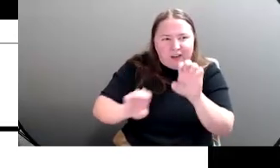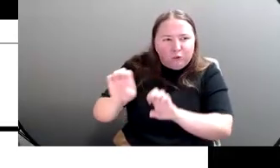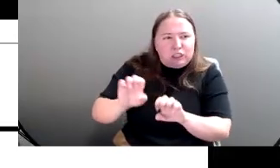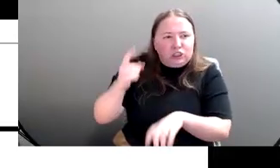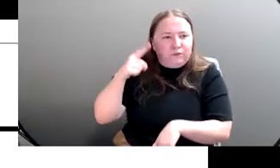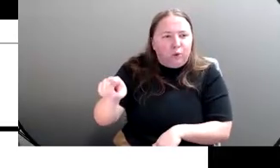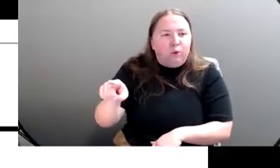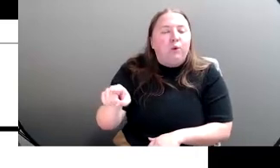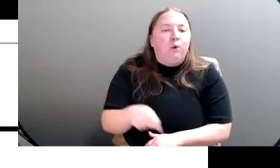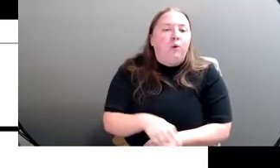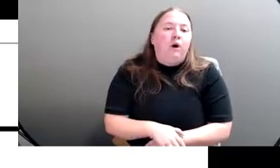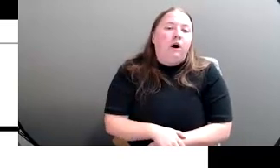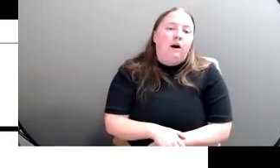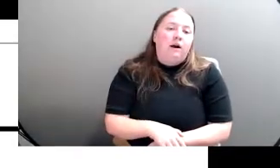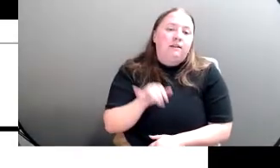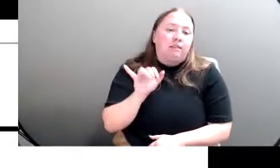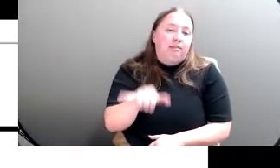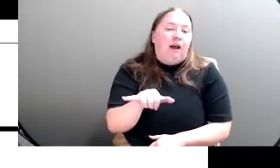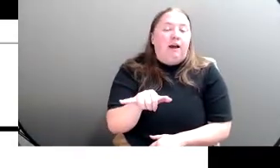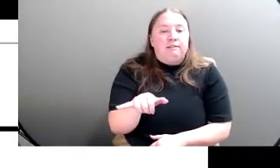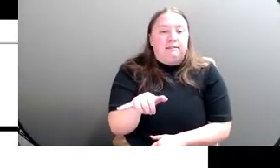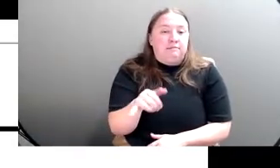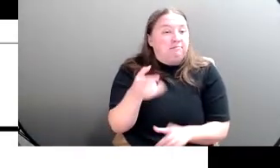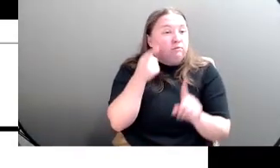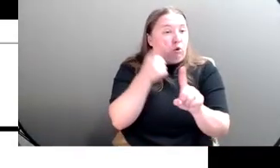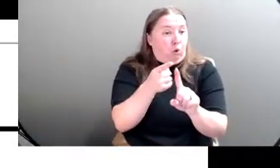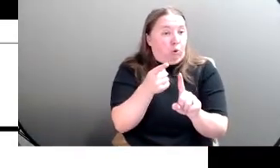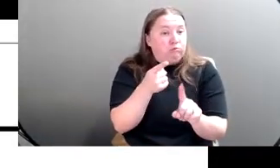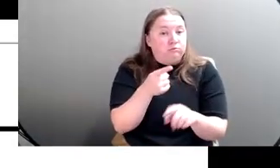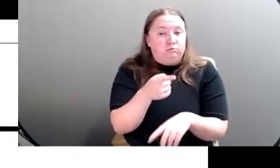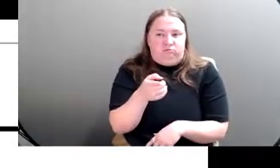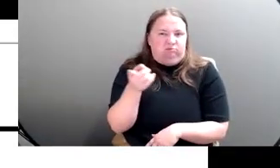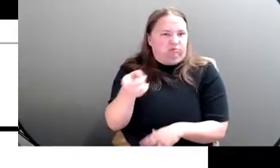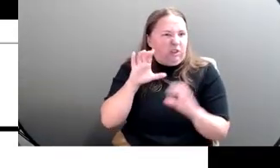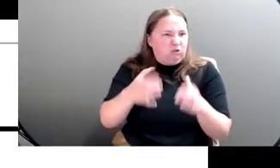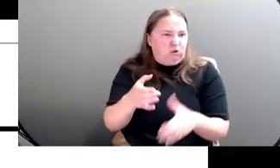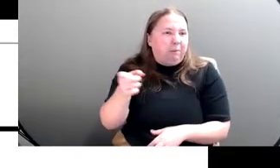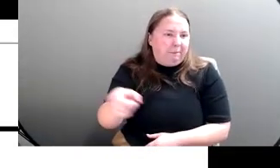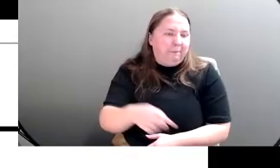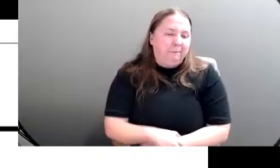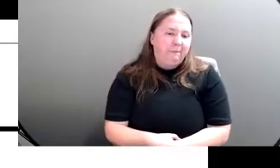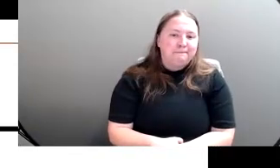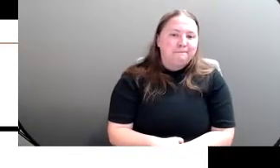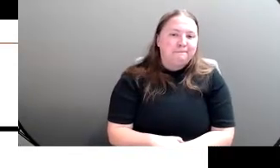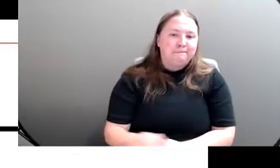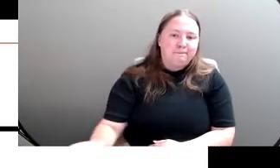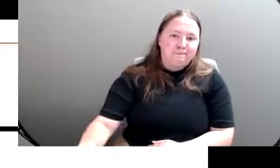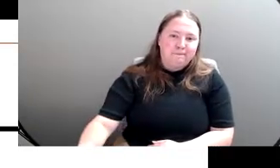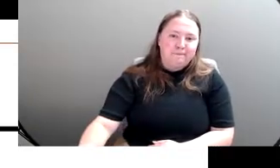And so that is that is kind of the goal here is what we're going to be focusing on for that. Let's see. Nicholas here.